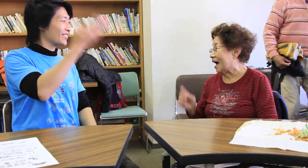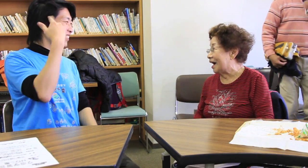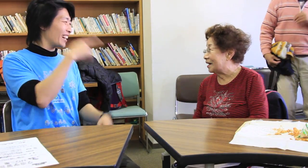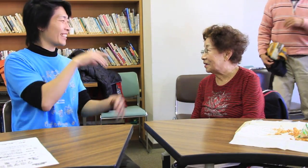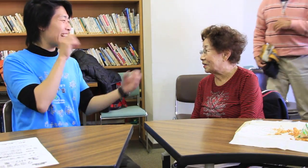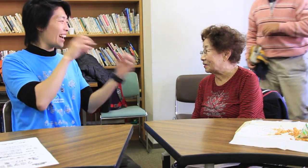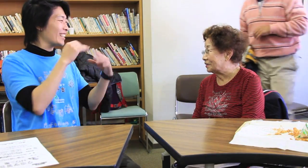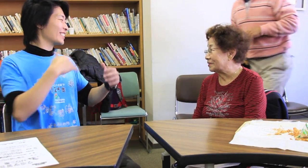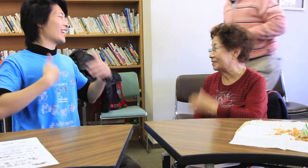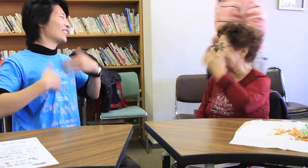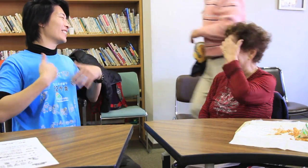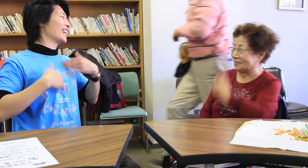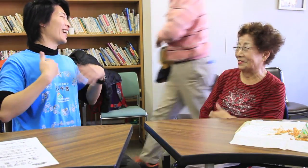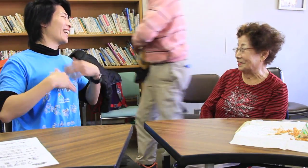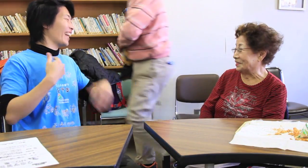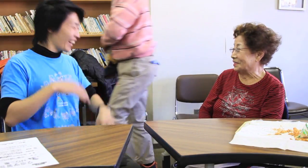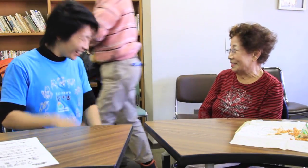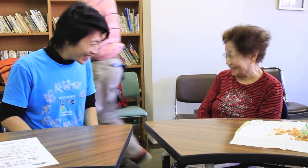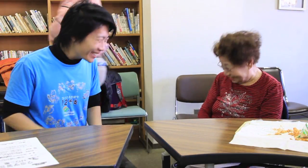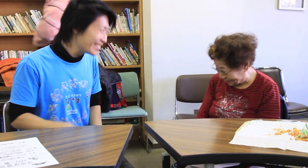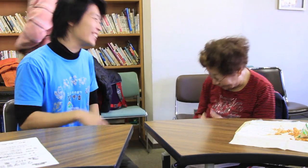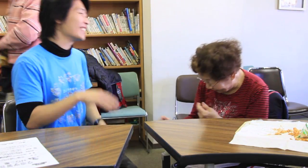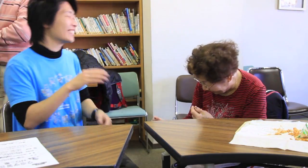Homae-san: What...? Danny: It was so nice to talk to you before.